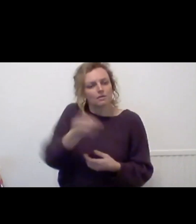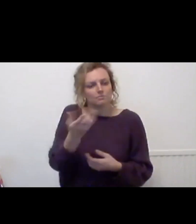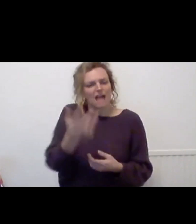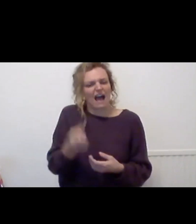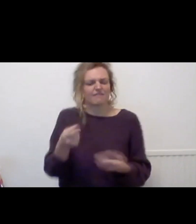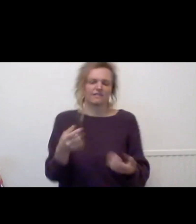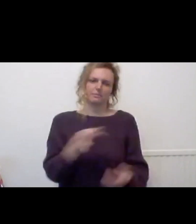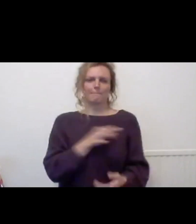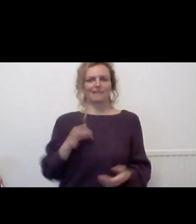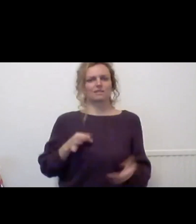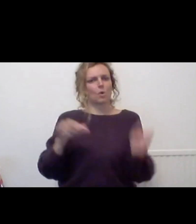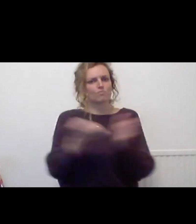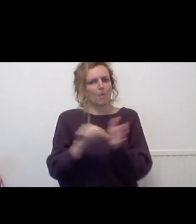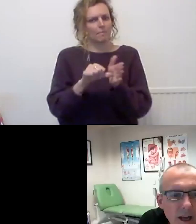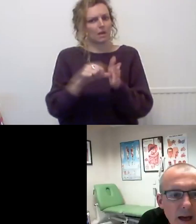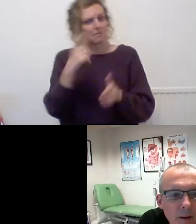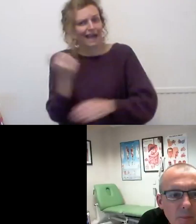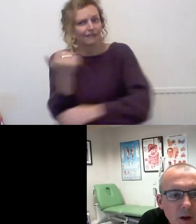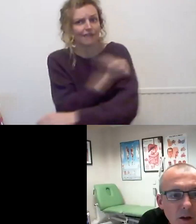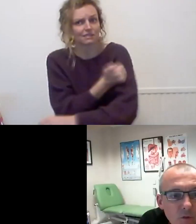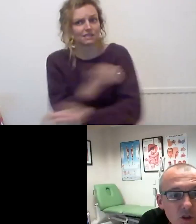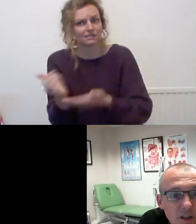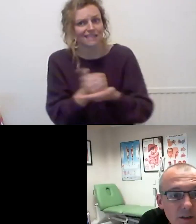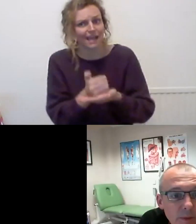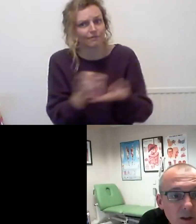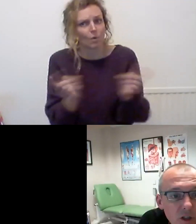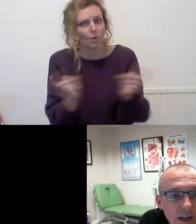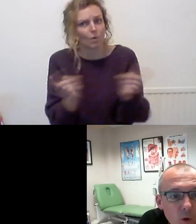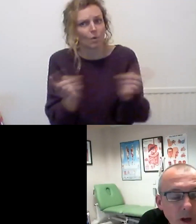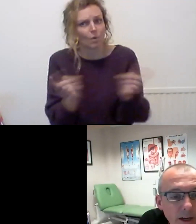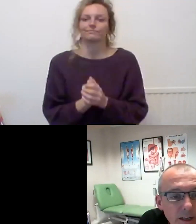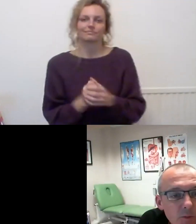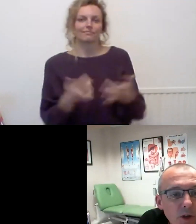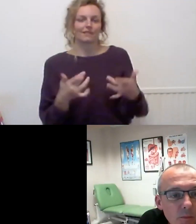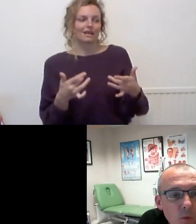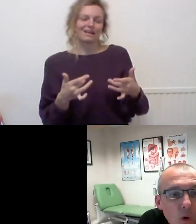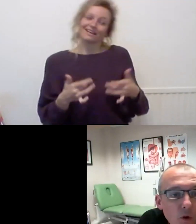I think pre existing illnesses, unfortunately, make you slightly more likely to become more